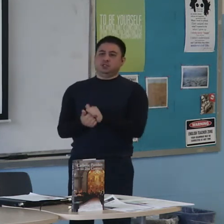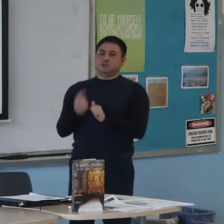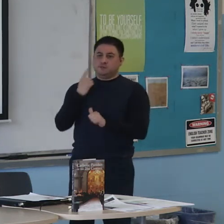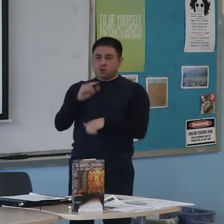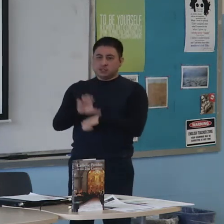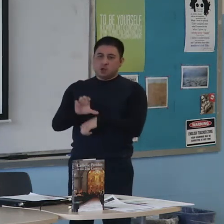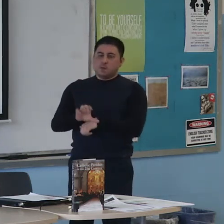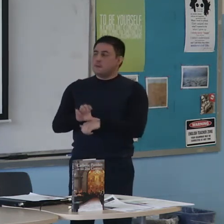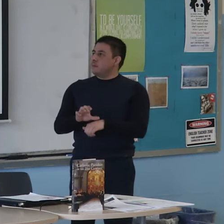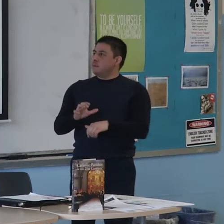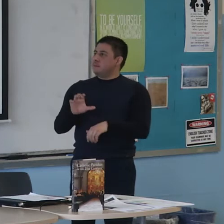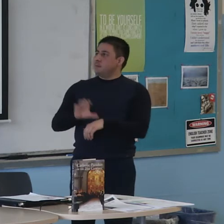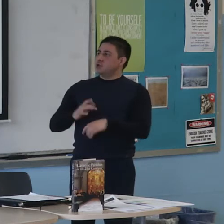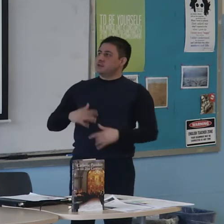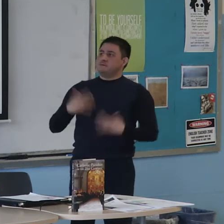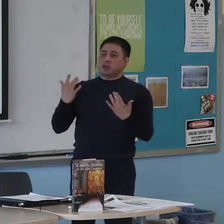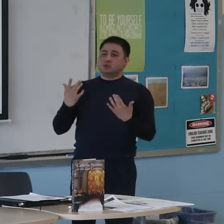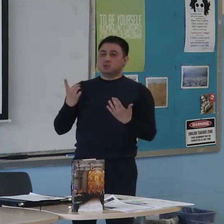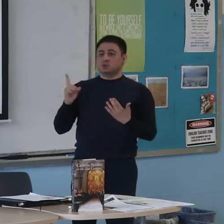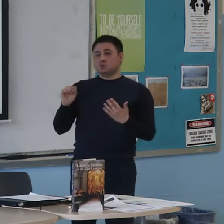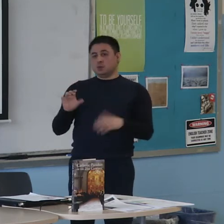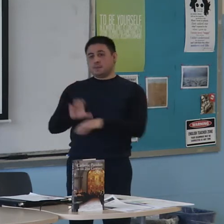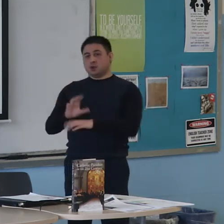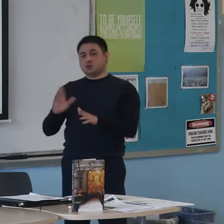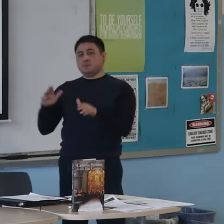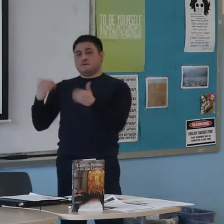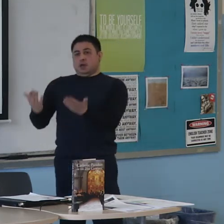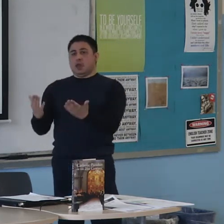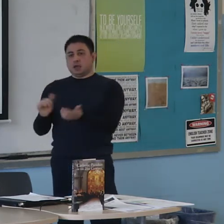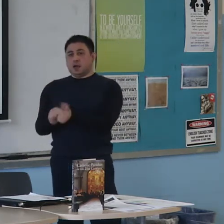events, and so, "does the parish offer accommodations for parishioners with